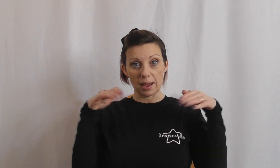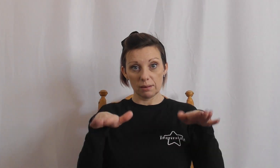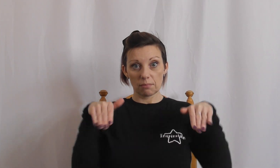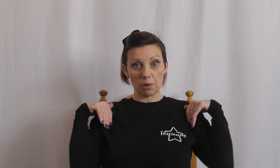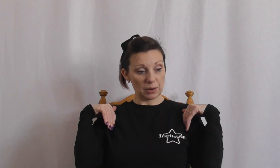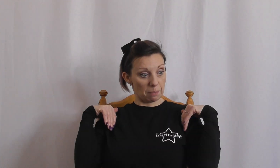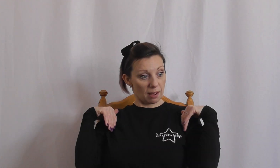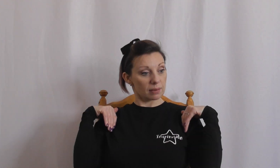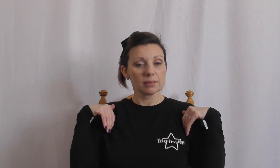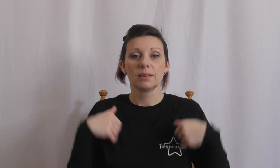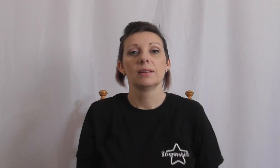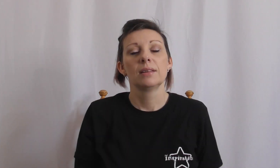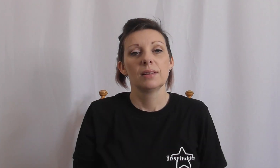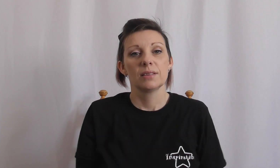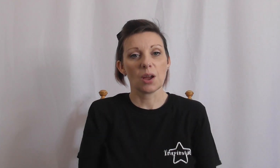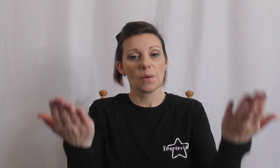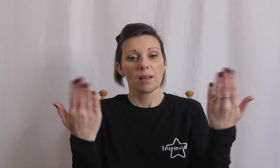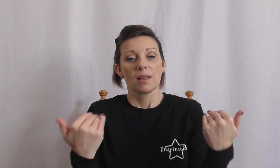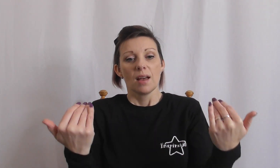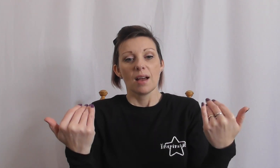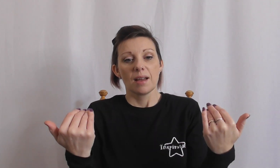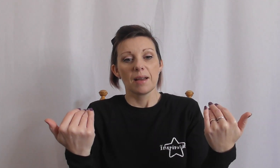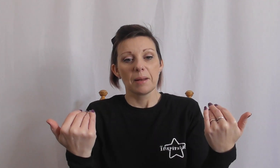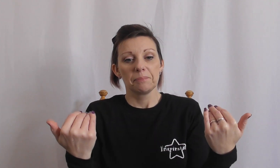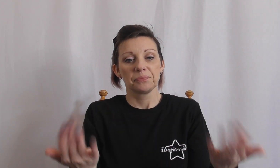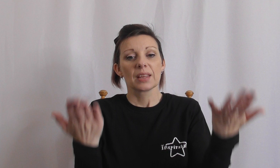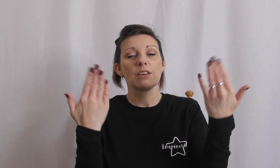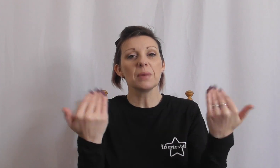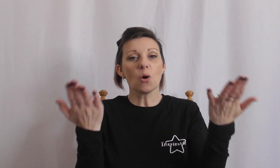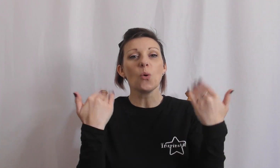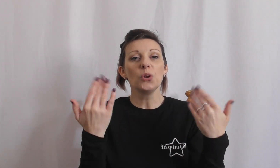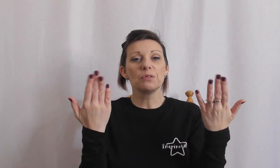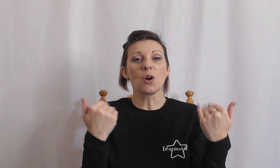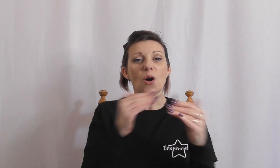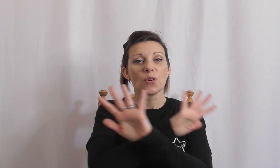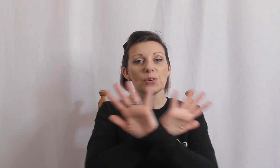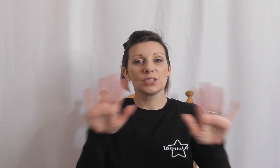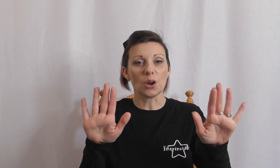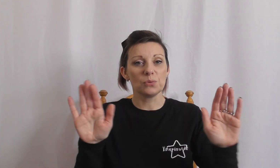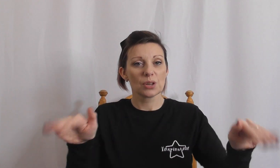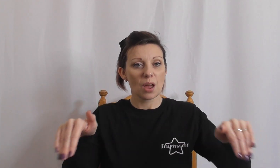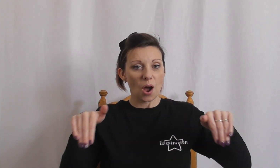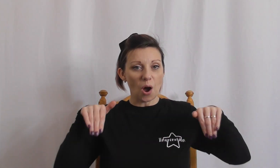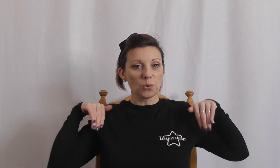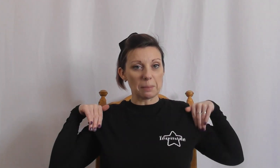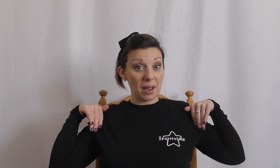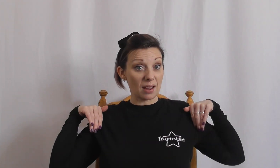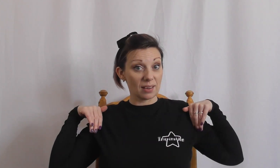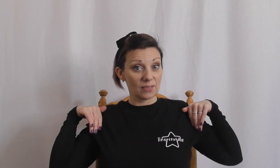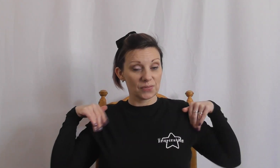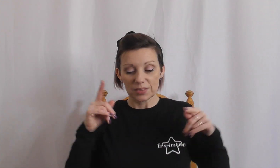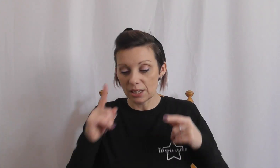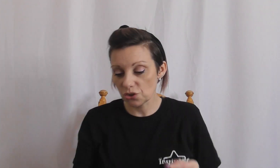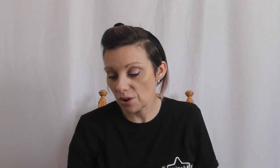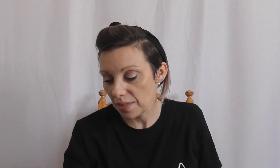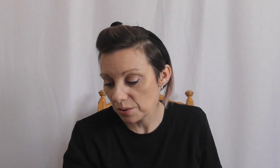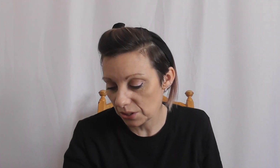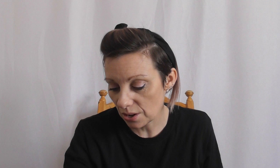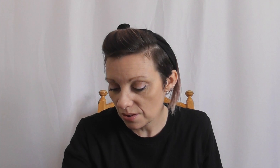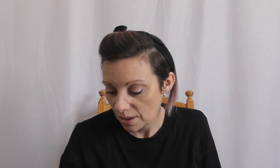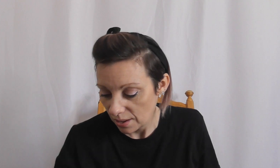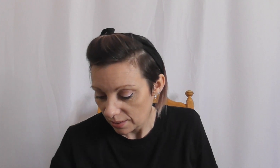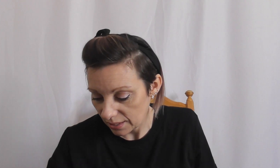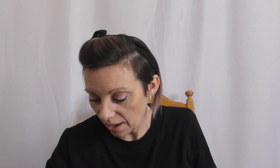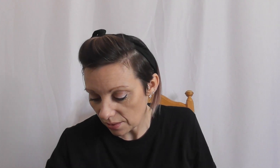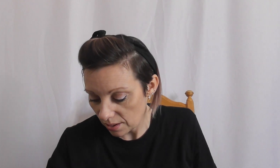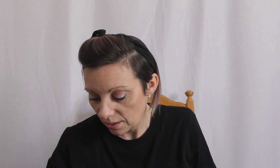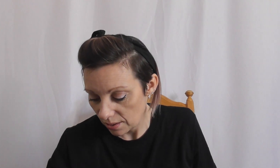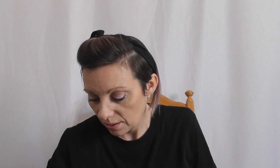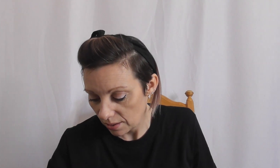holding it back. So give me all you've got don't hold it back. Let's try those two together.